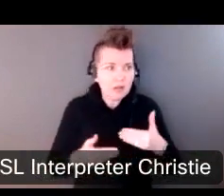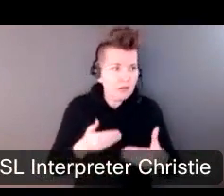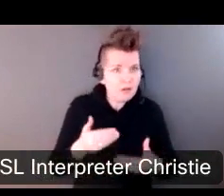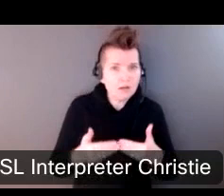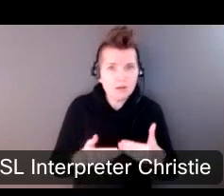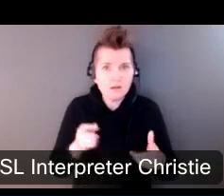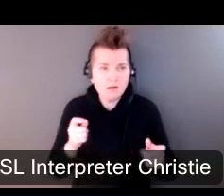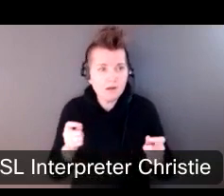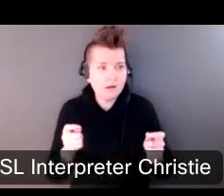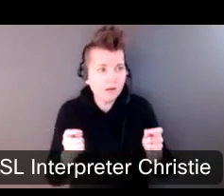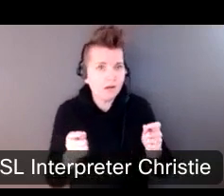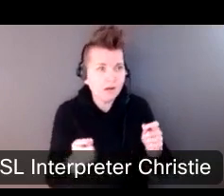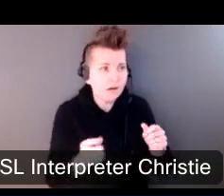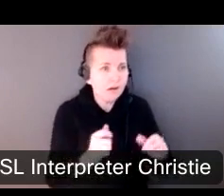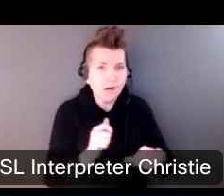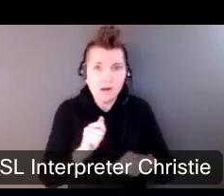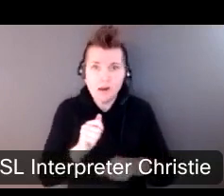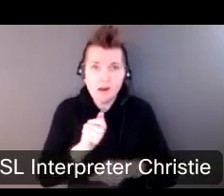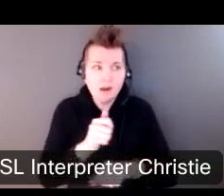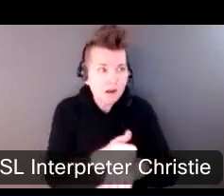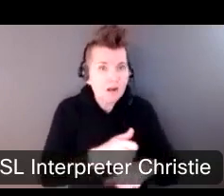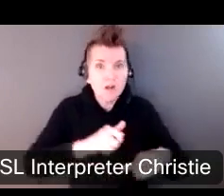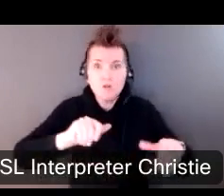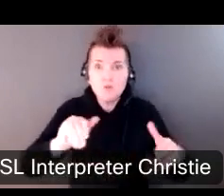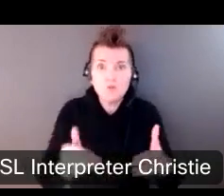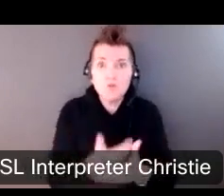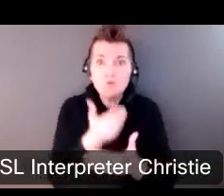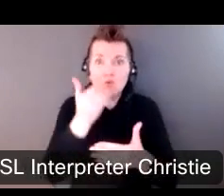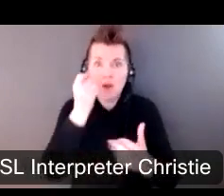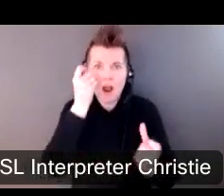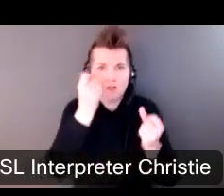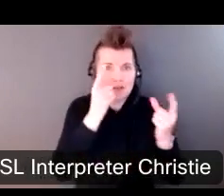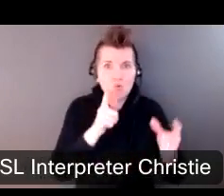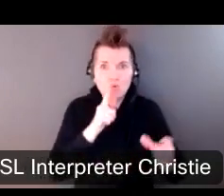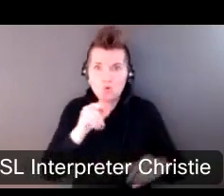mission to really understand all the moving parts internally within the city.